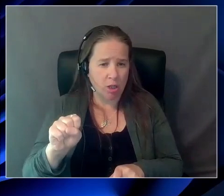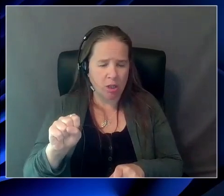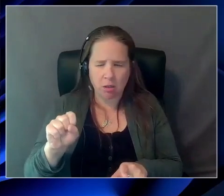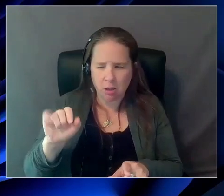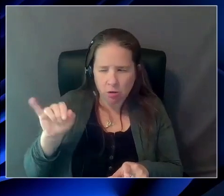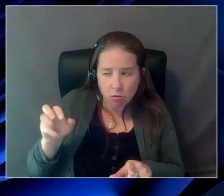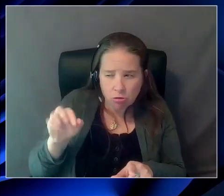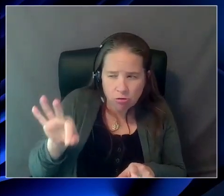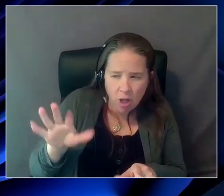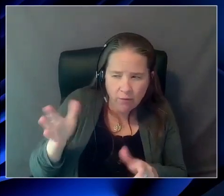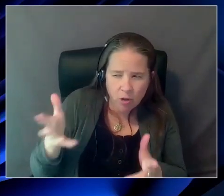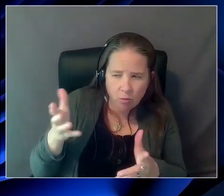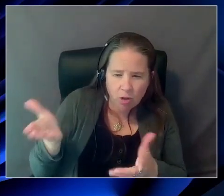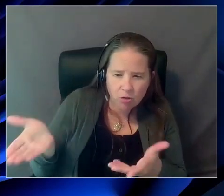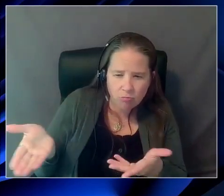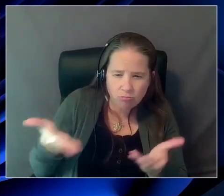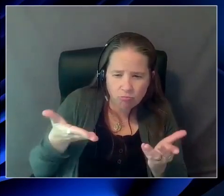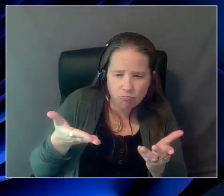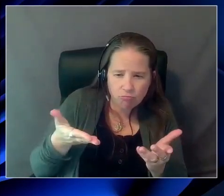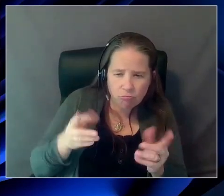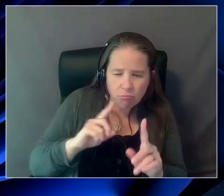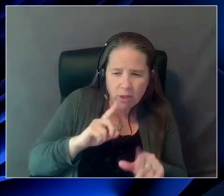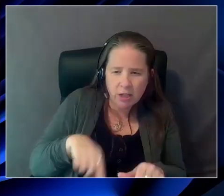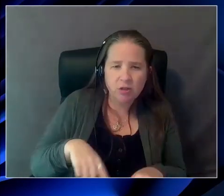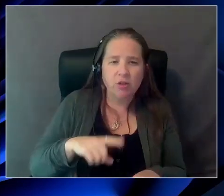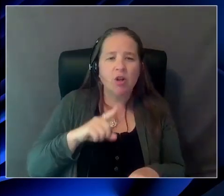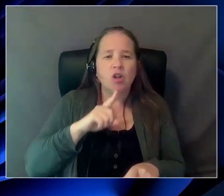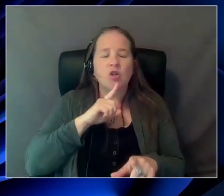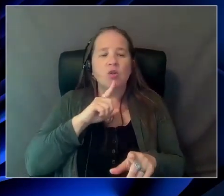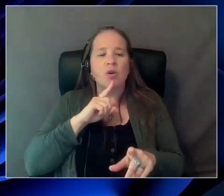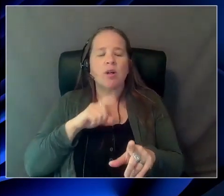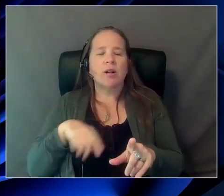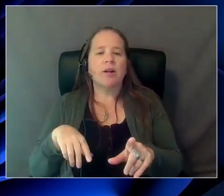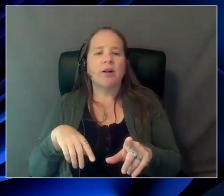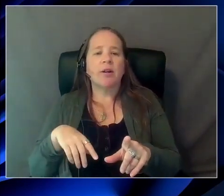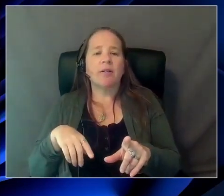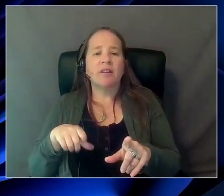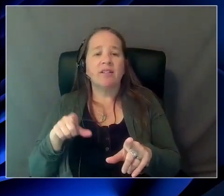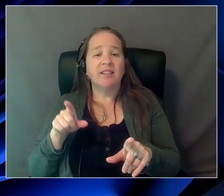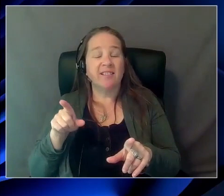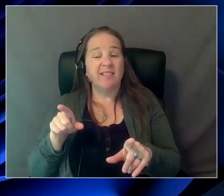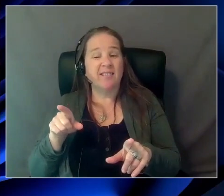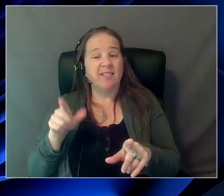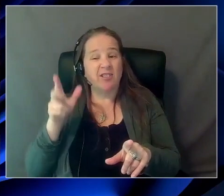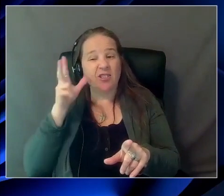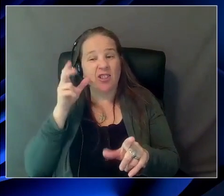if you want to talk to this, sure, you're going to probably hear this a lot today,